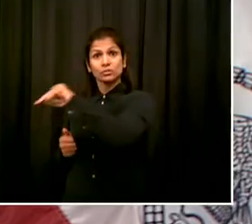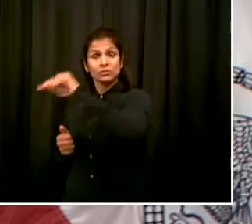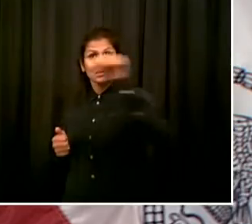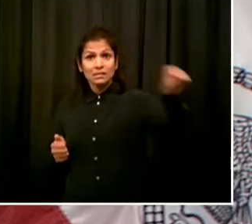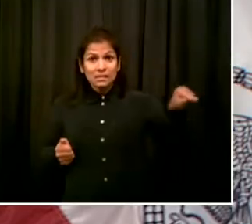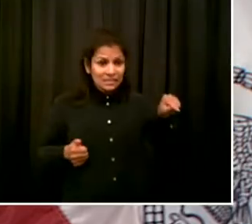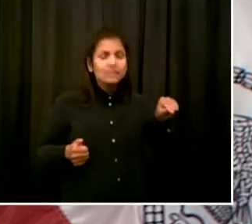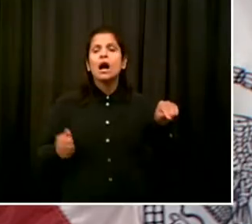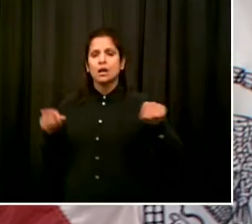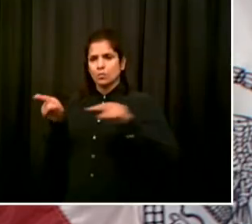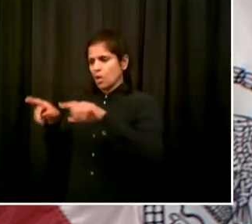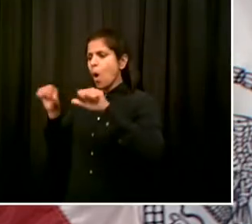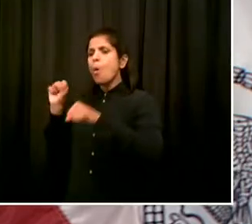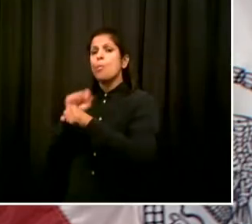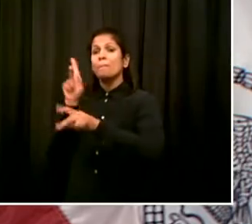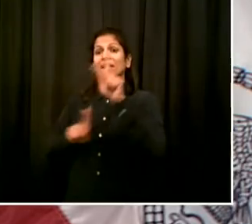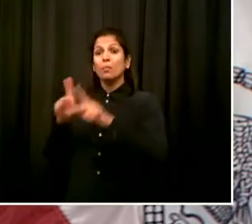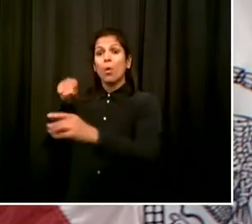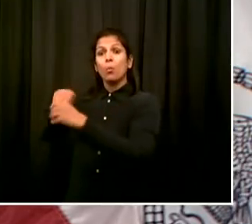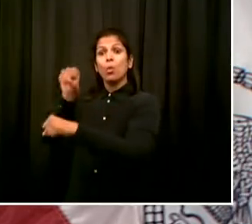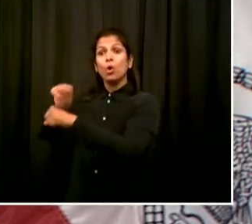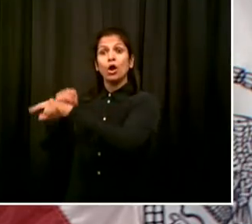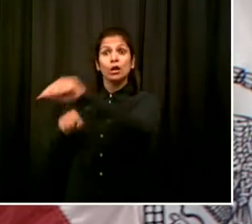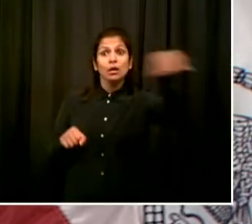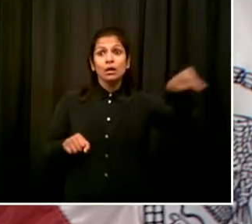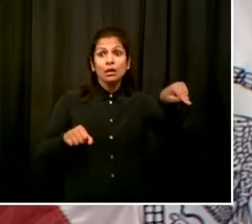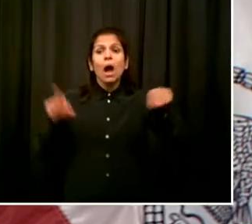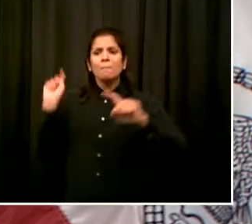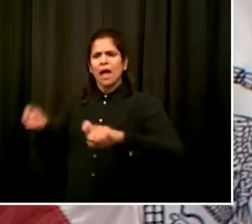AND HOW TO MAKE FAIR INVESTMENTS IN OUR PEOPLE